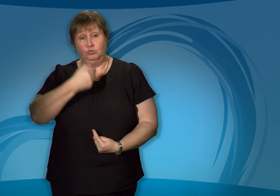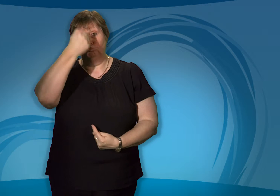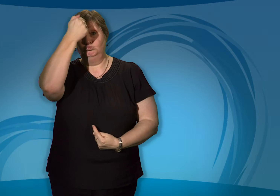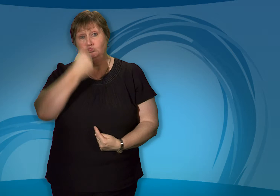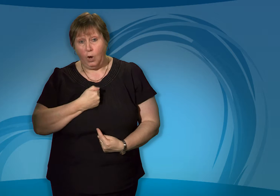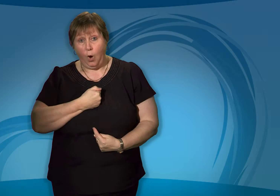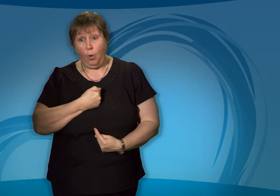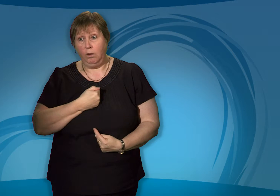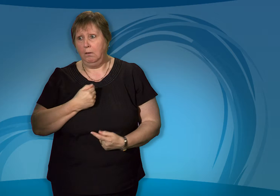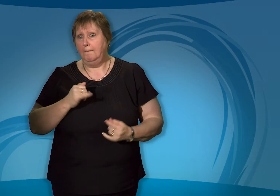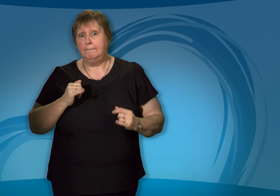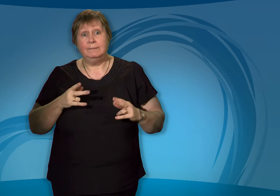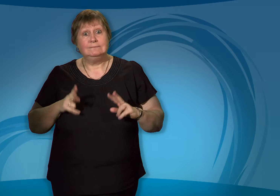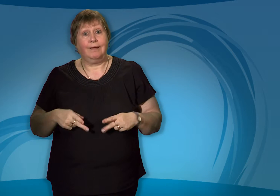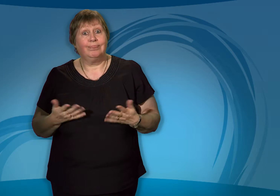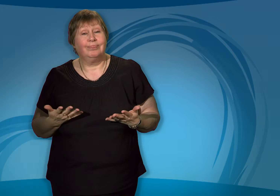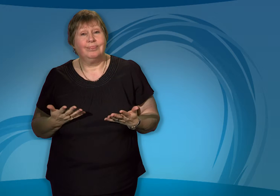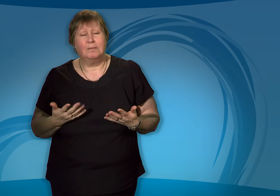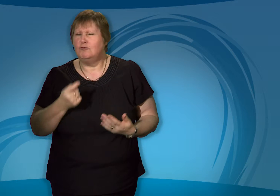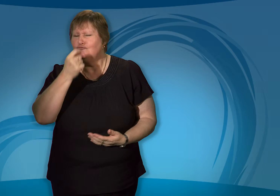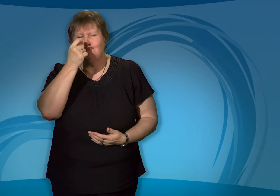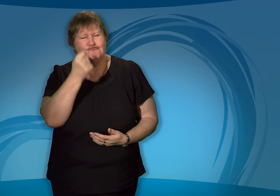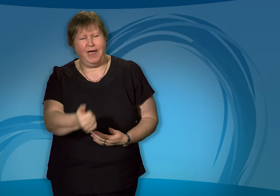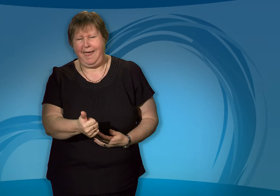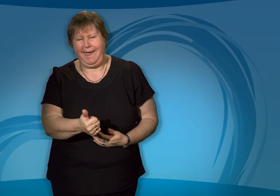heart attack, stroke, or even death may occur;